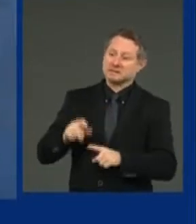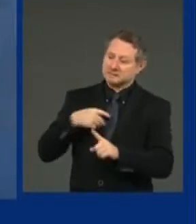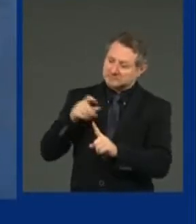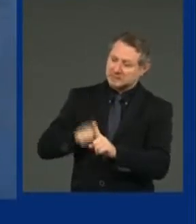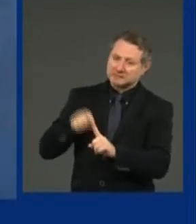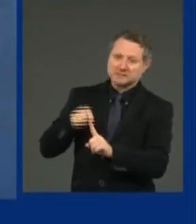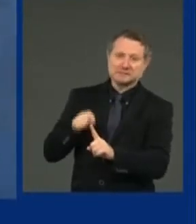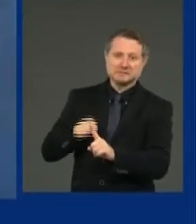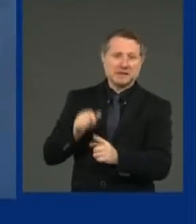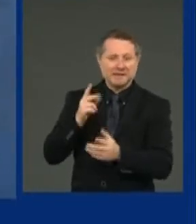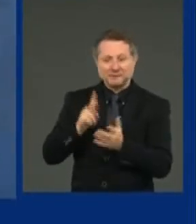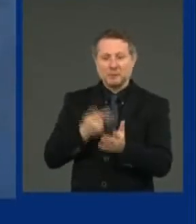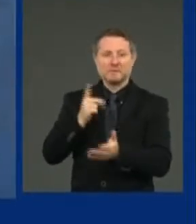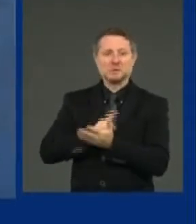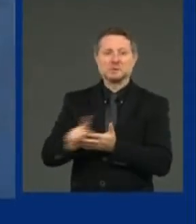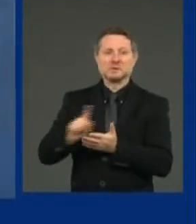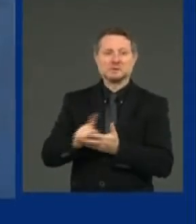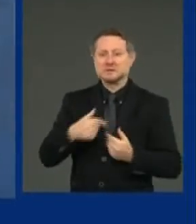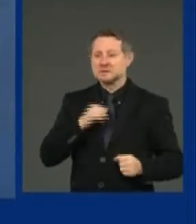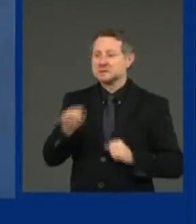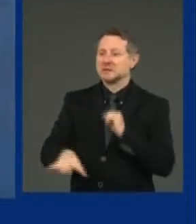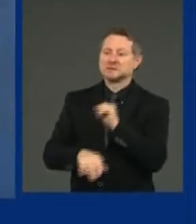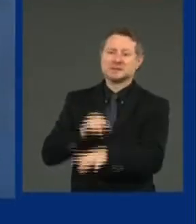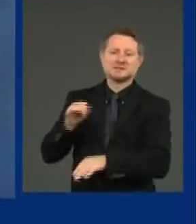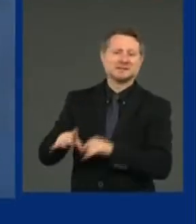THE STAFF ALL HAVE TO BE TESTED